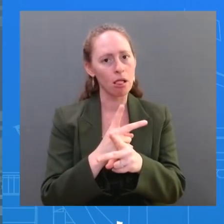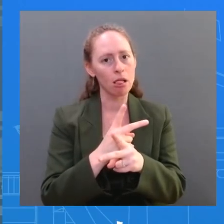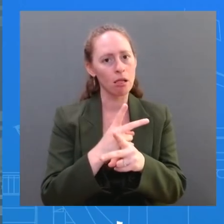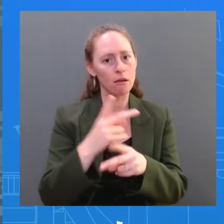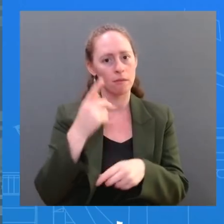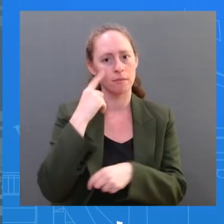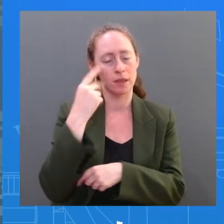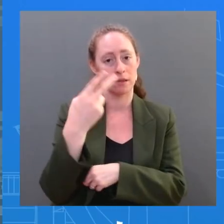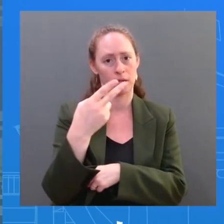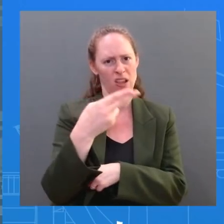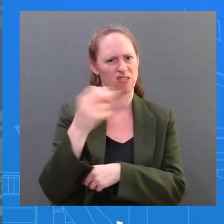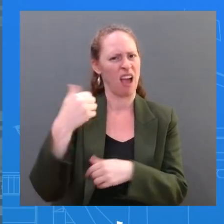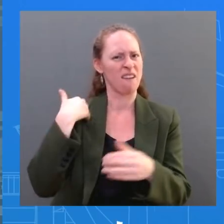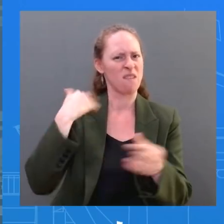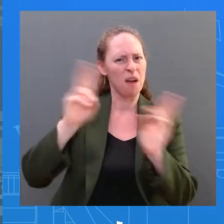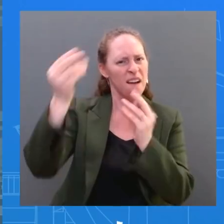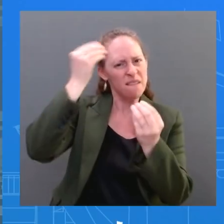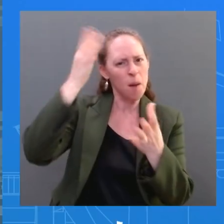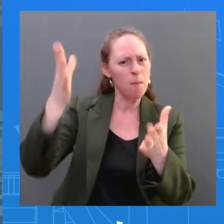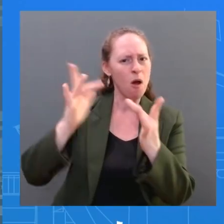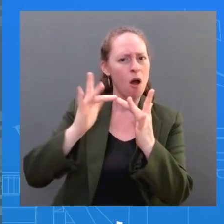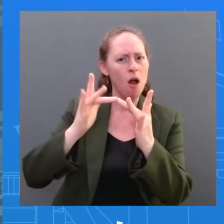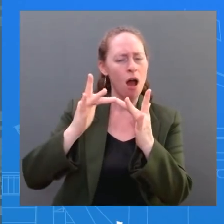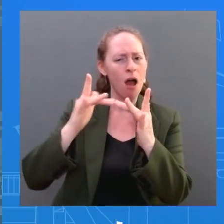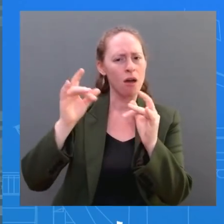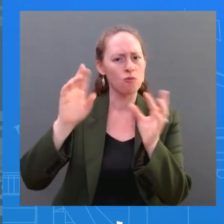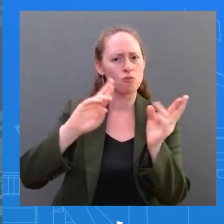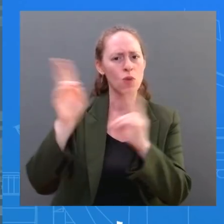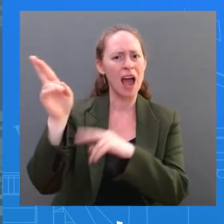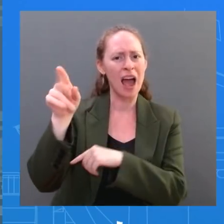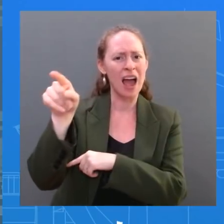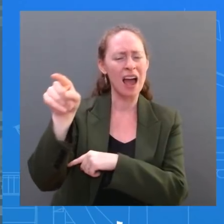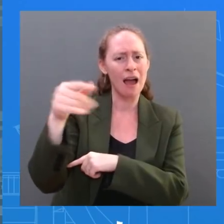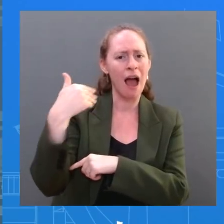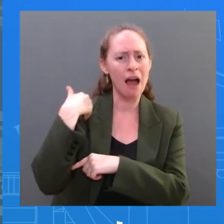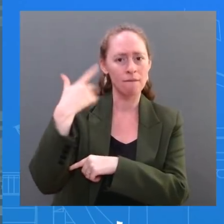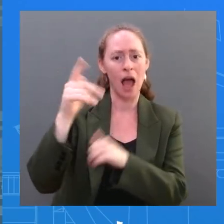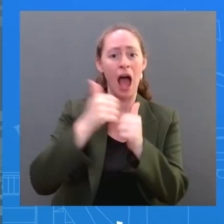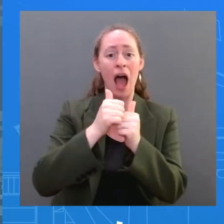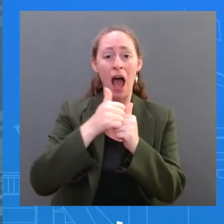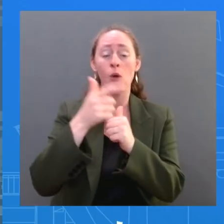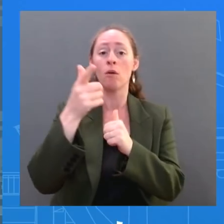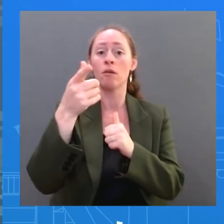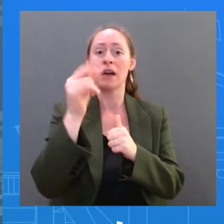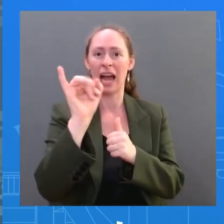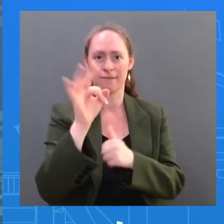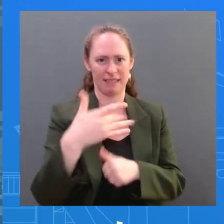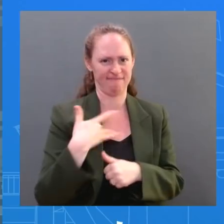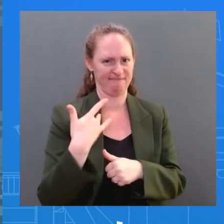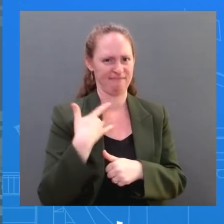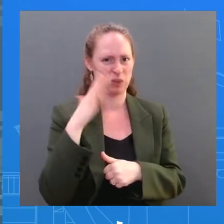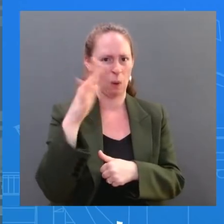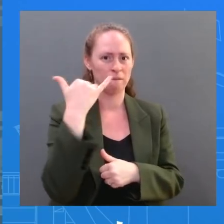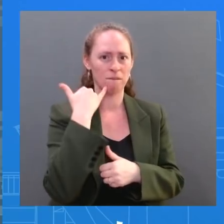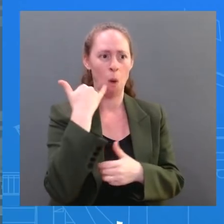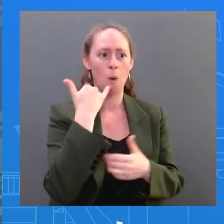of how to delete certain apps that are on your phone so that if you want to protect yourself, you have the ability to do that.